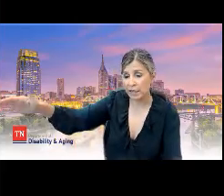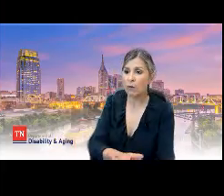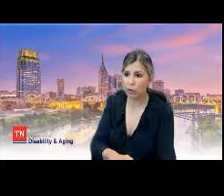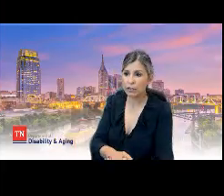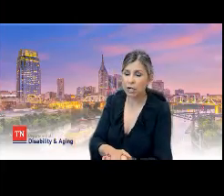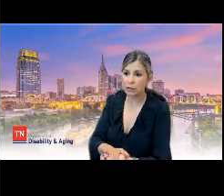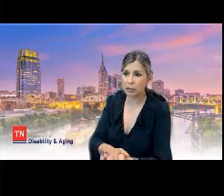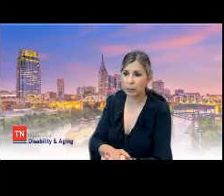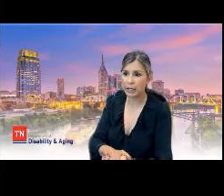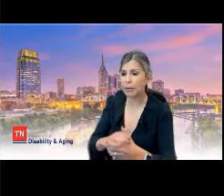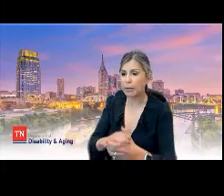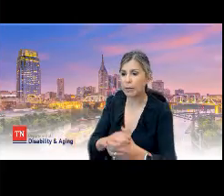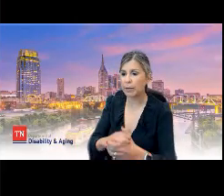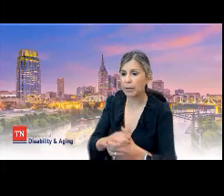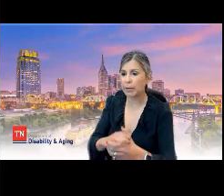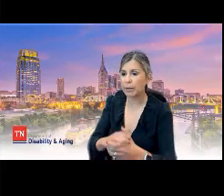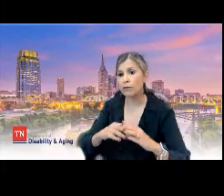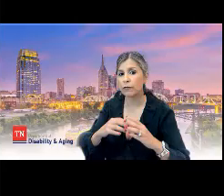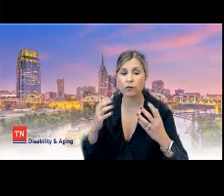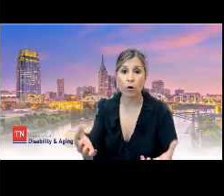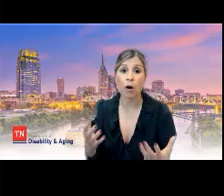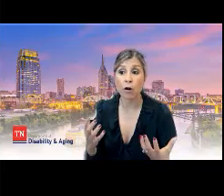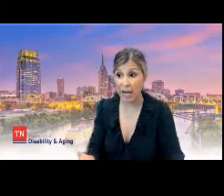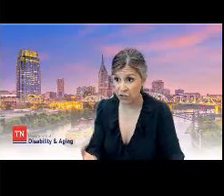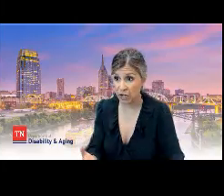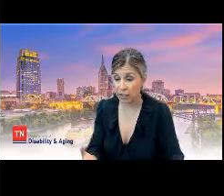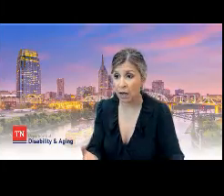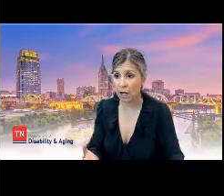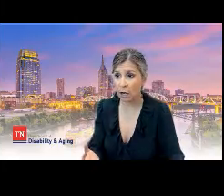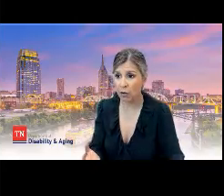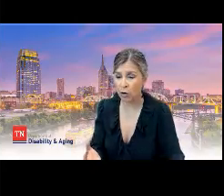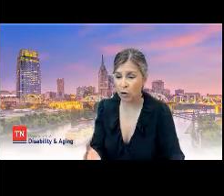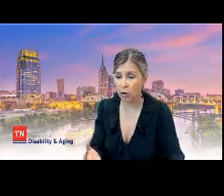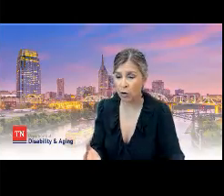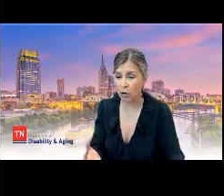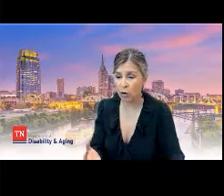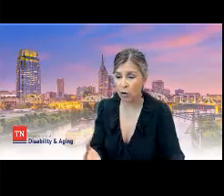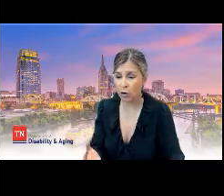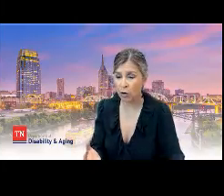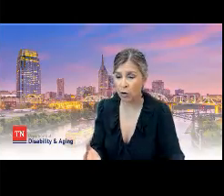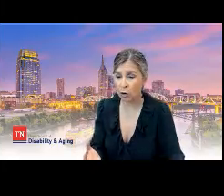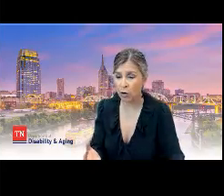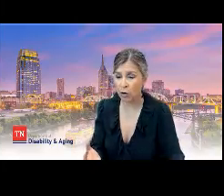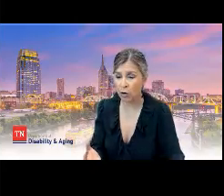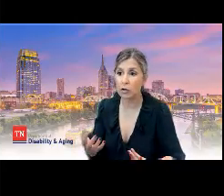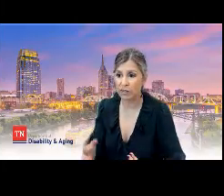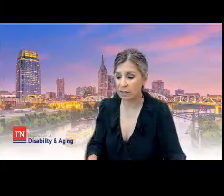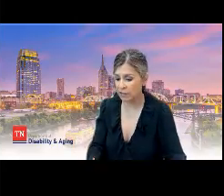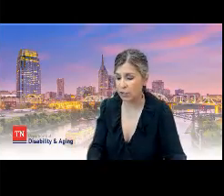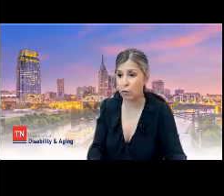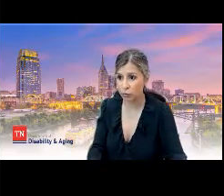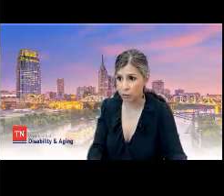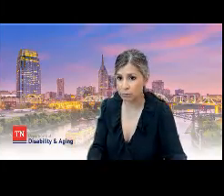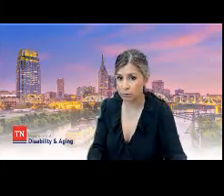Now I want to talk a little bit about the programs we offer for our aging, our our aging individuals, those adults 60 or older.